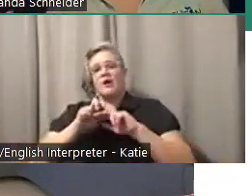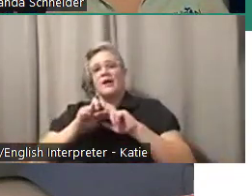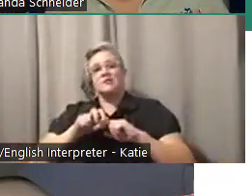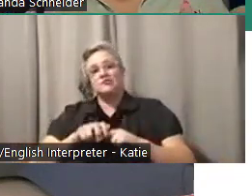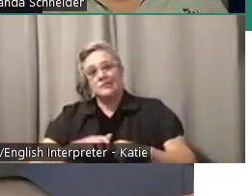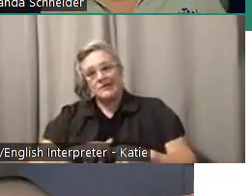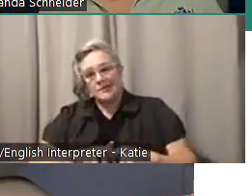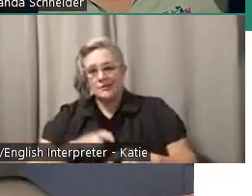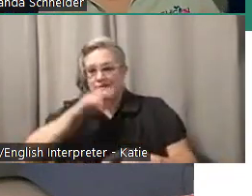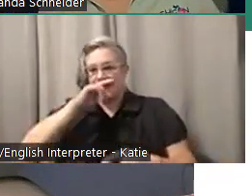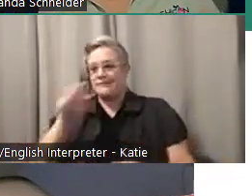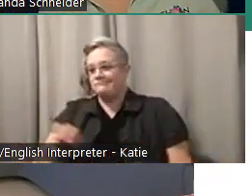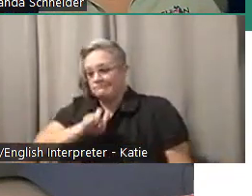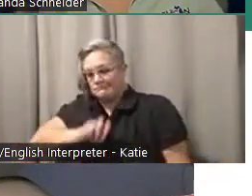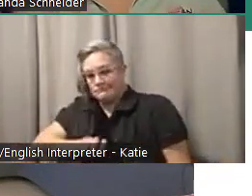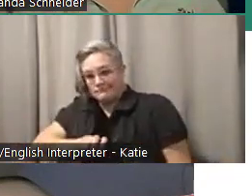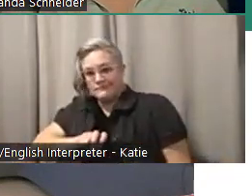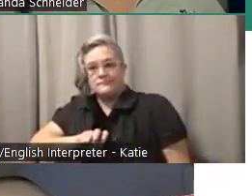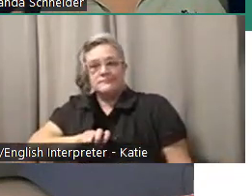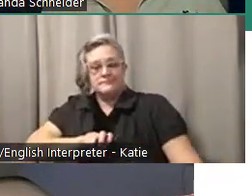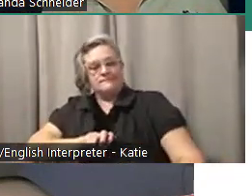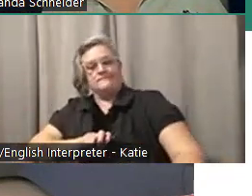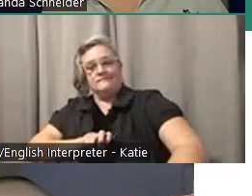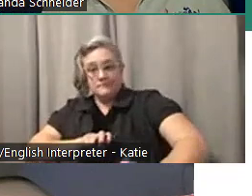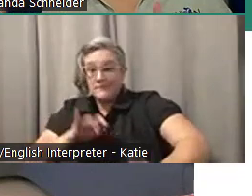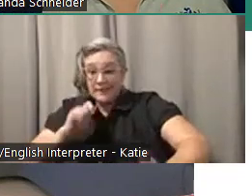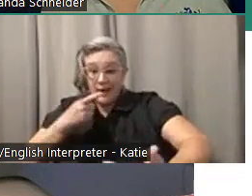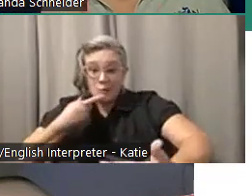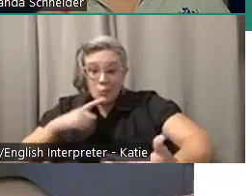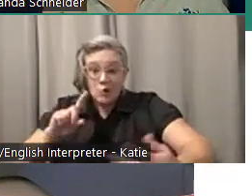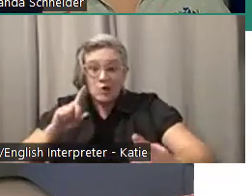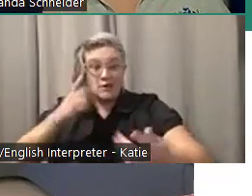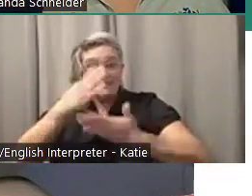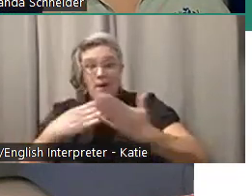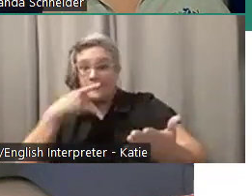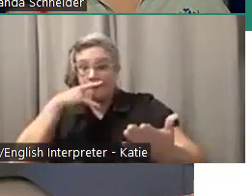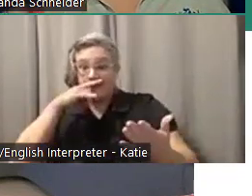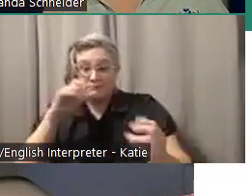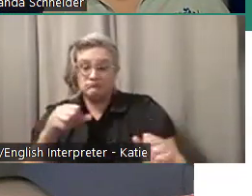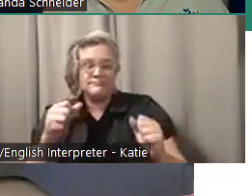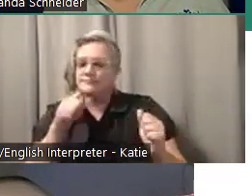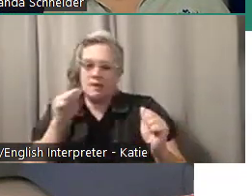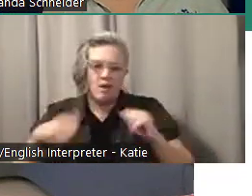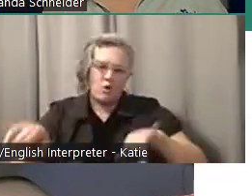And that does work for some kids, but not for all. So really thinking about that position,